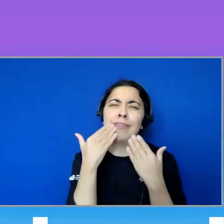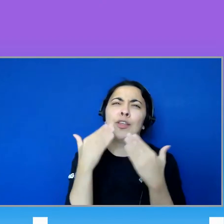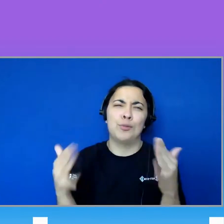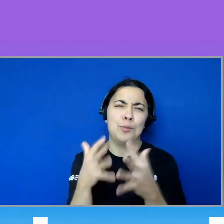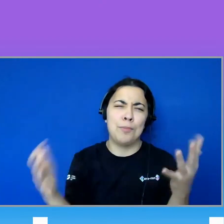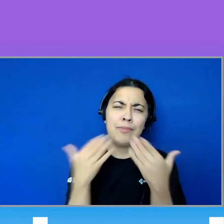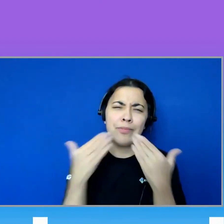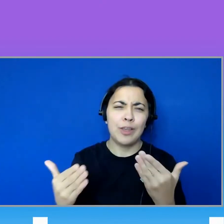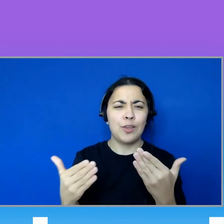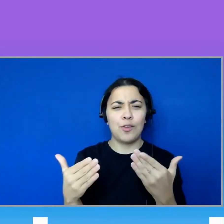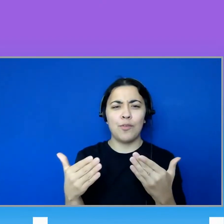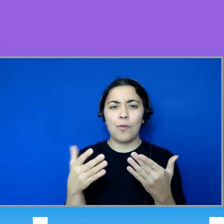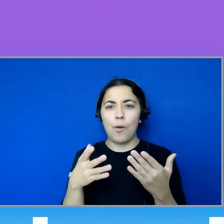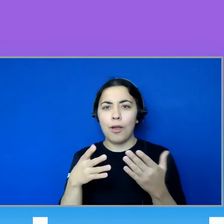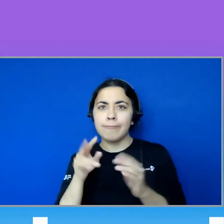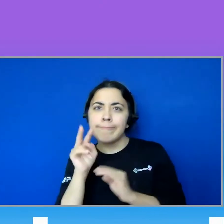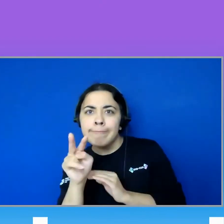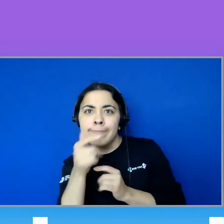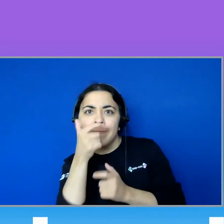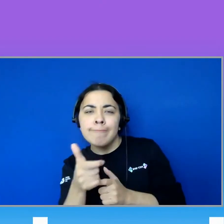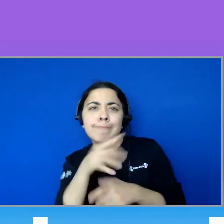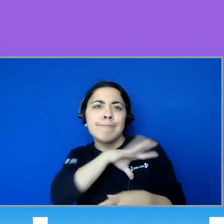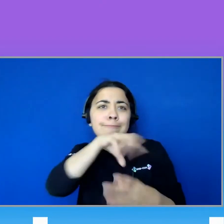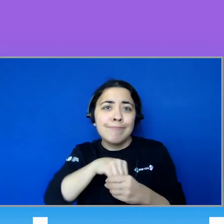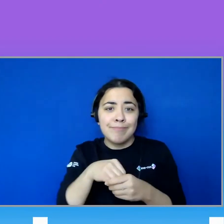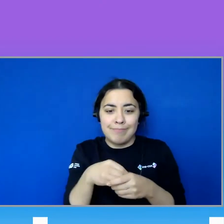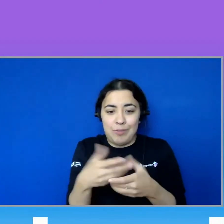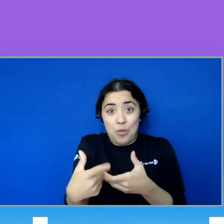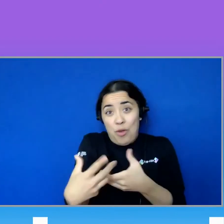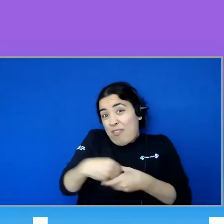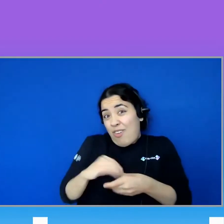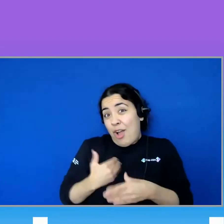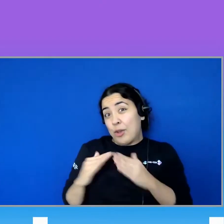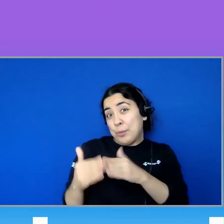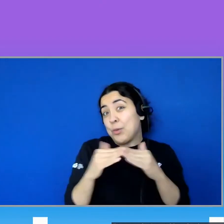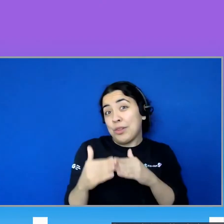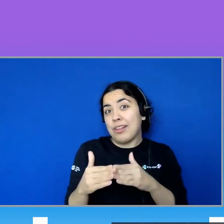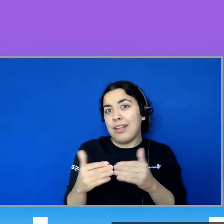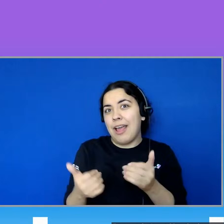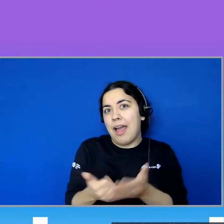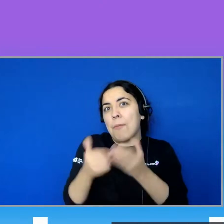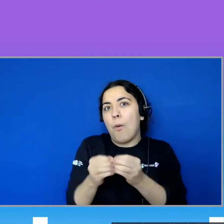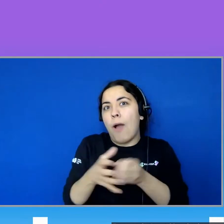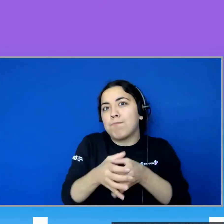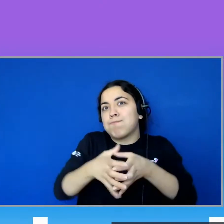watching. Thank you so much for being a part of this community